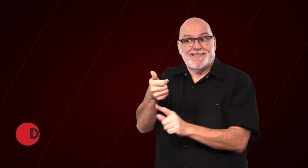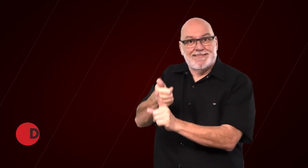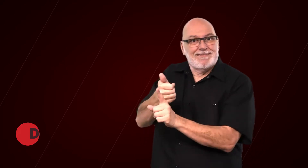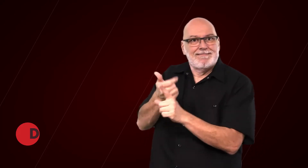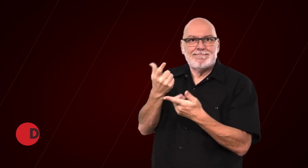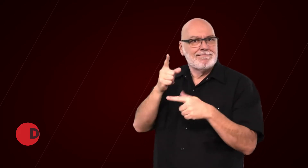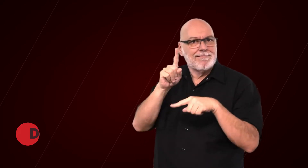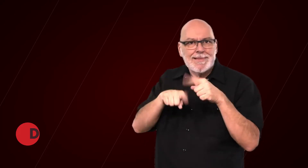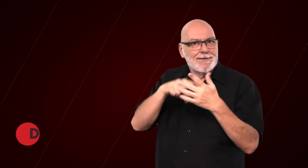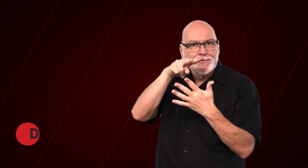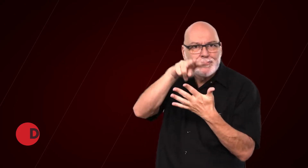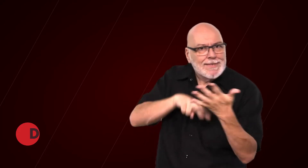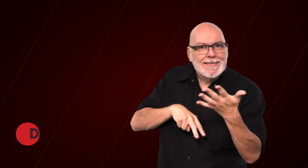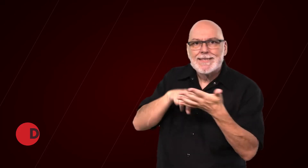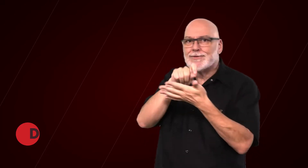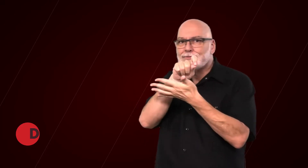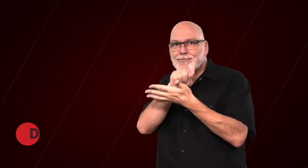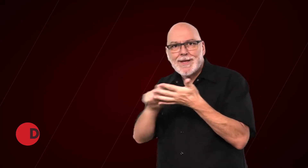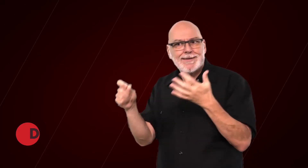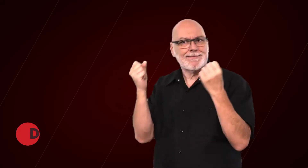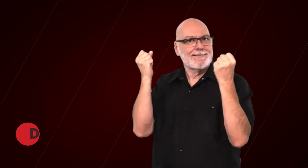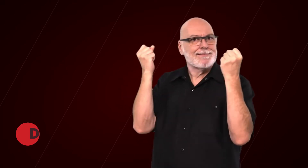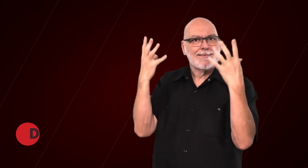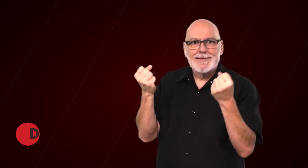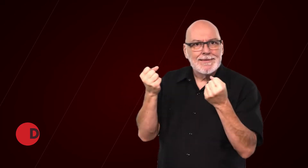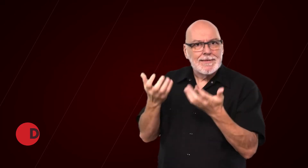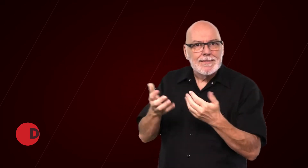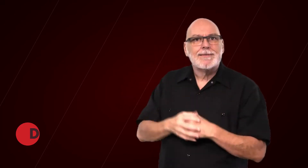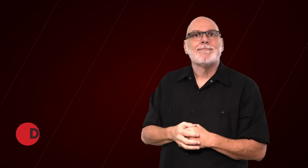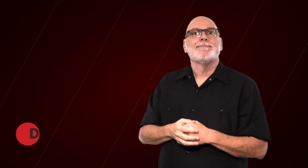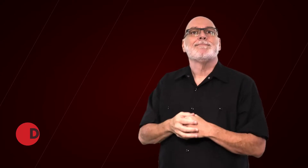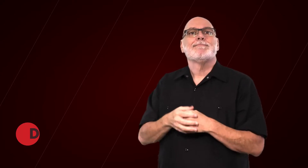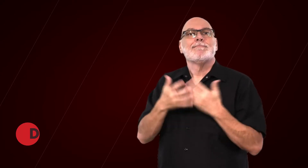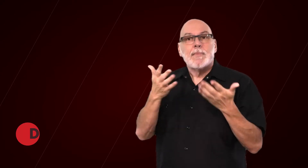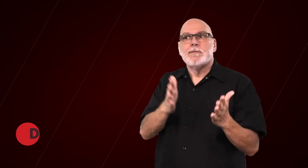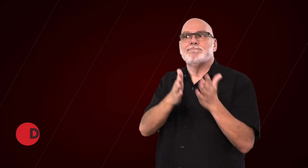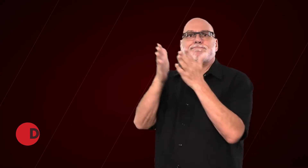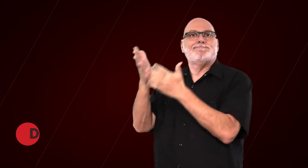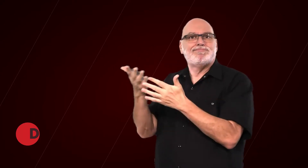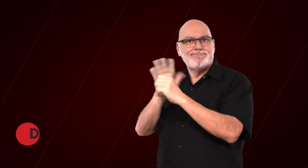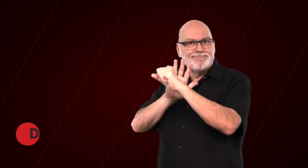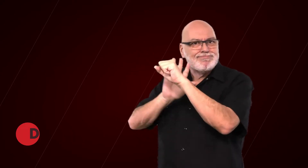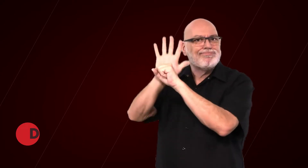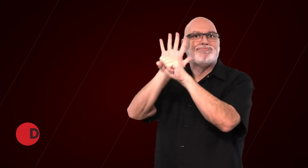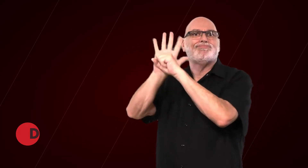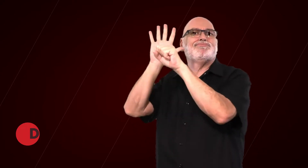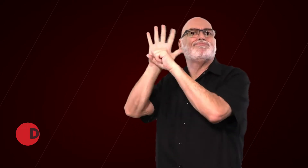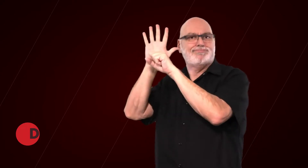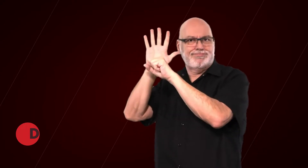who couldn’t read, write or sign, and relentless advocacy by the Deaf